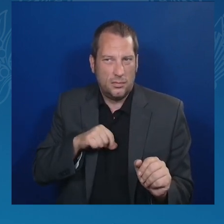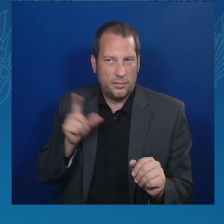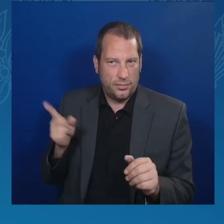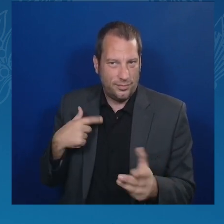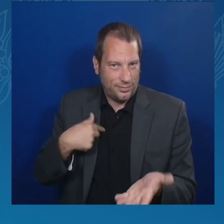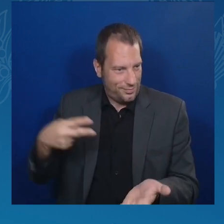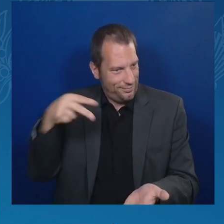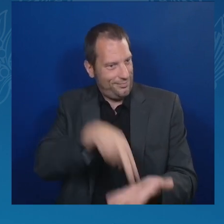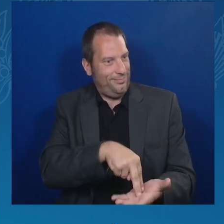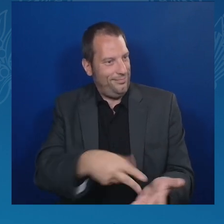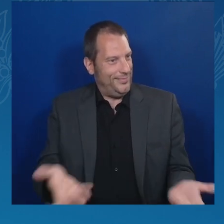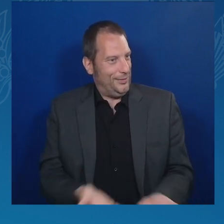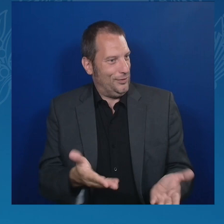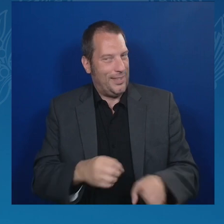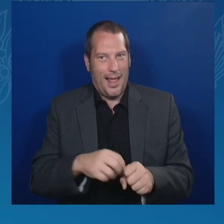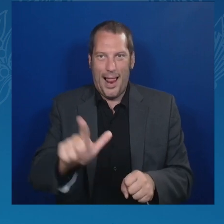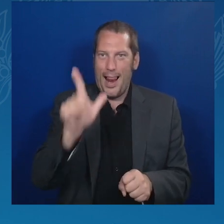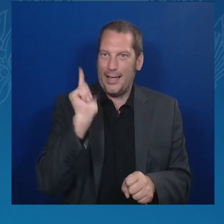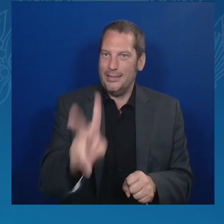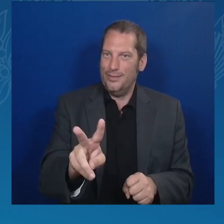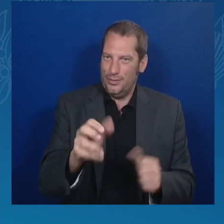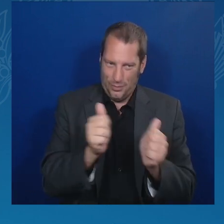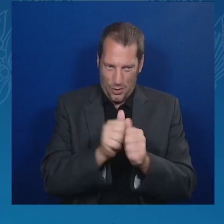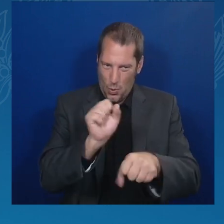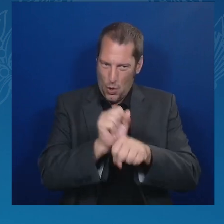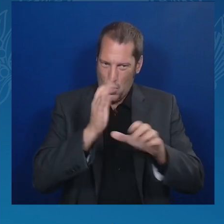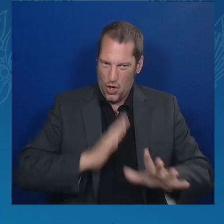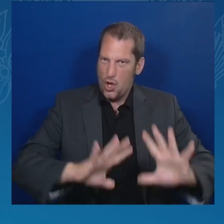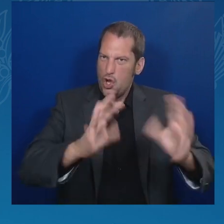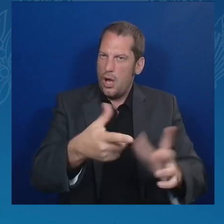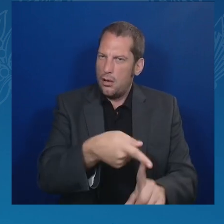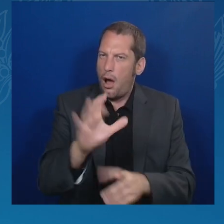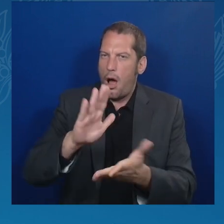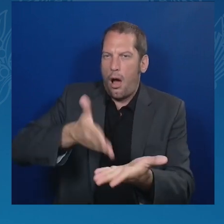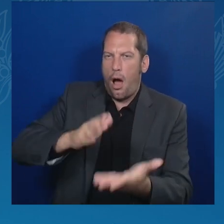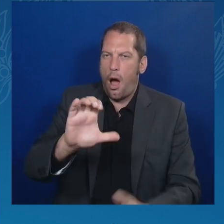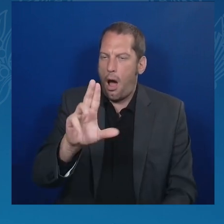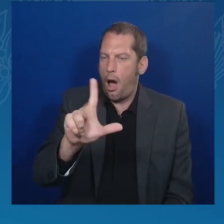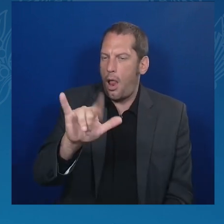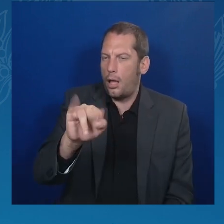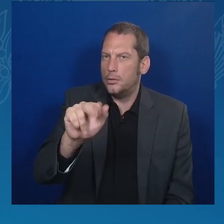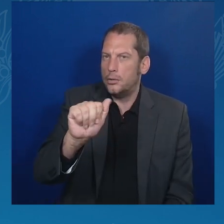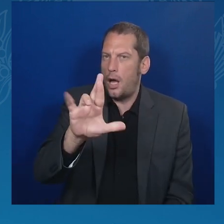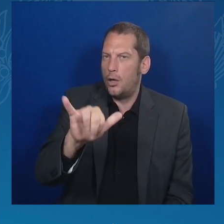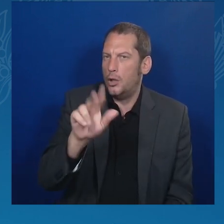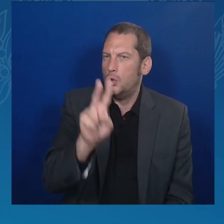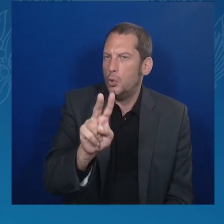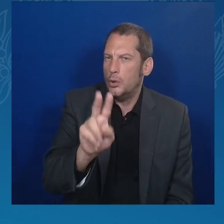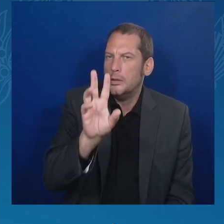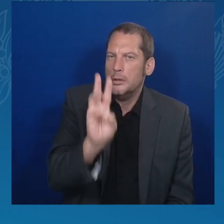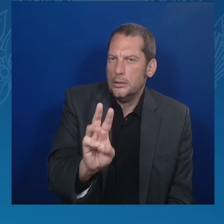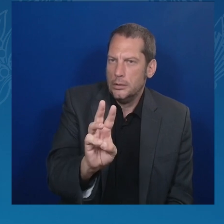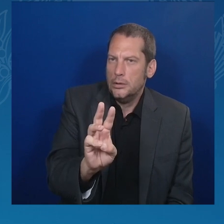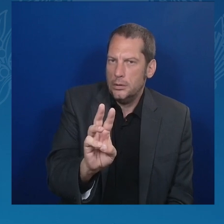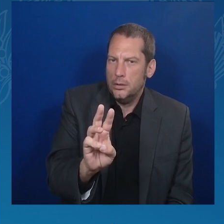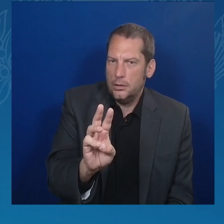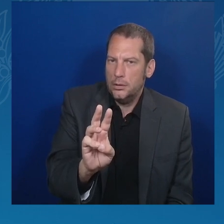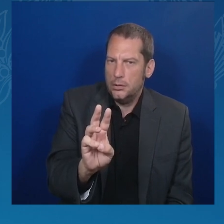ohh -- for your Day of Action -- --